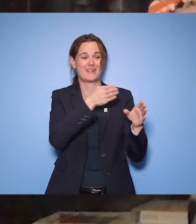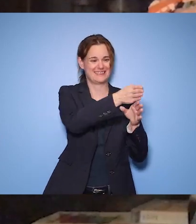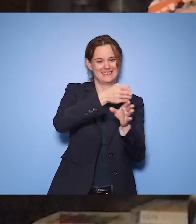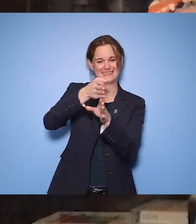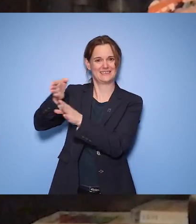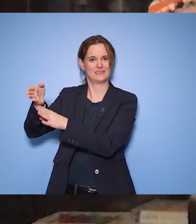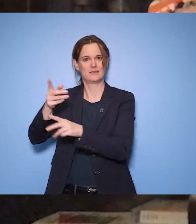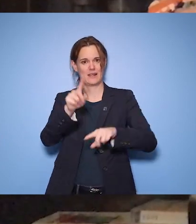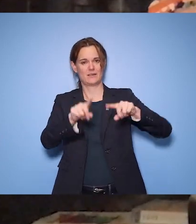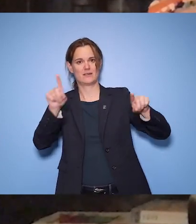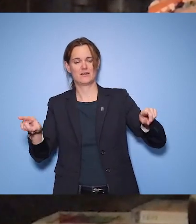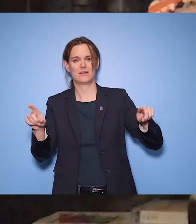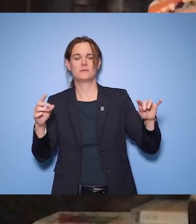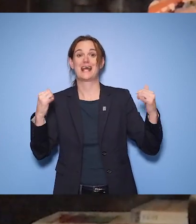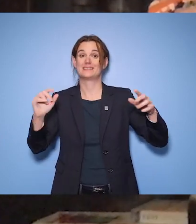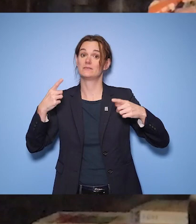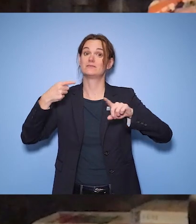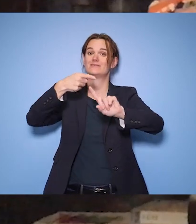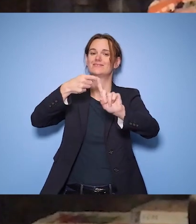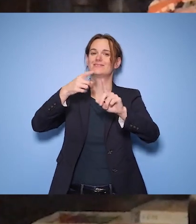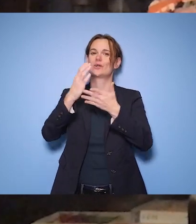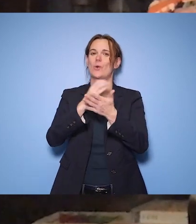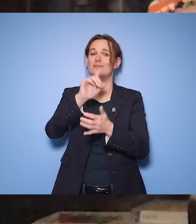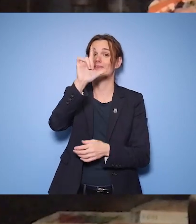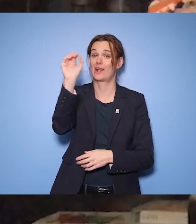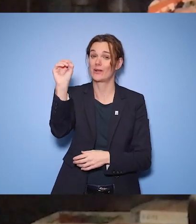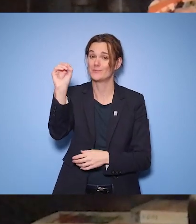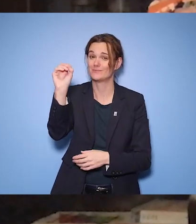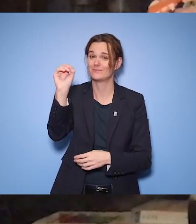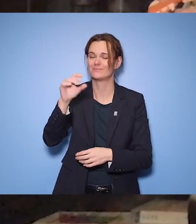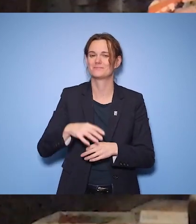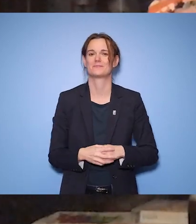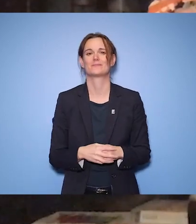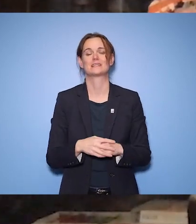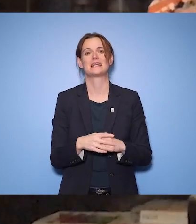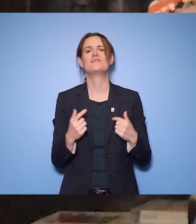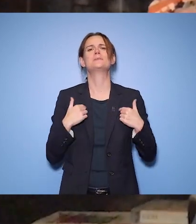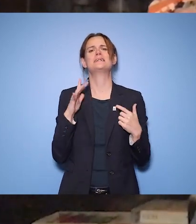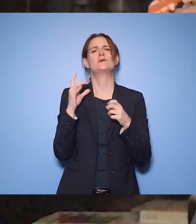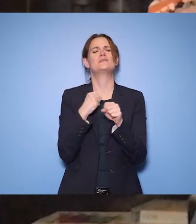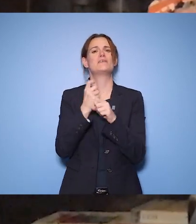of study but still in a way that is aligned with course outcomes. To me, this 25th anniversary